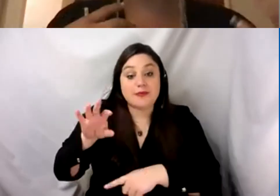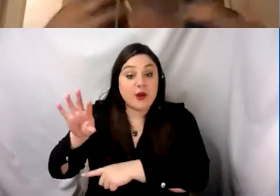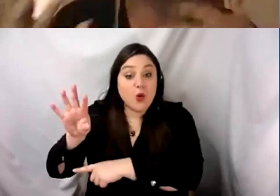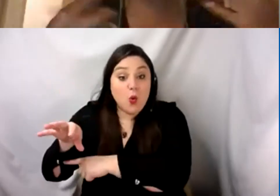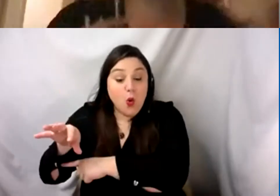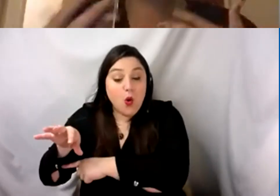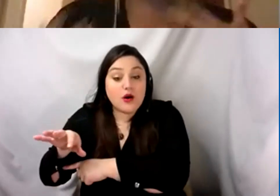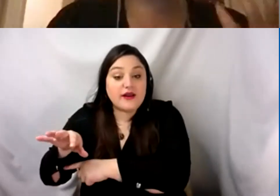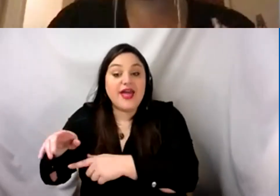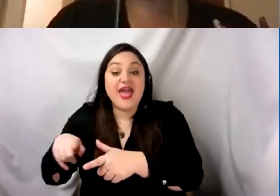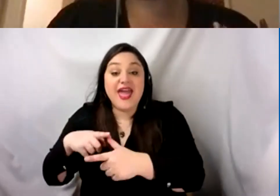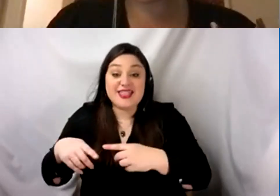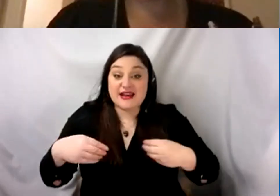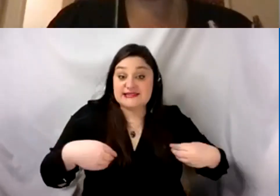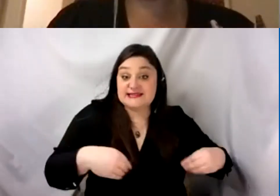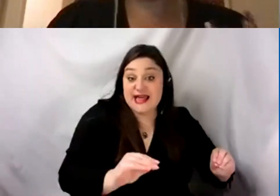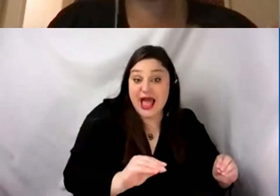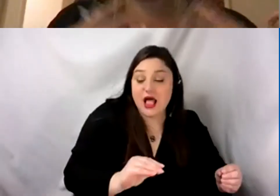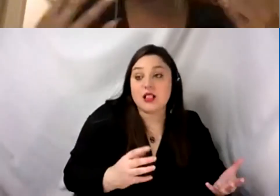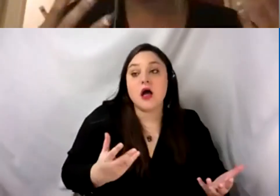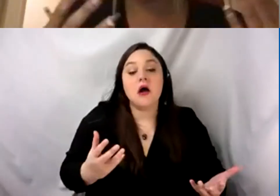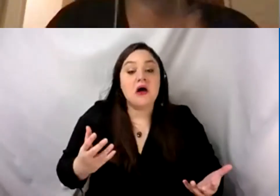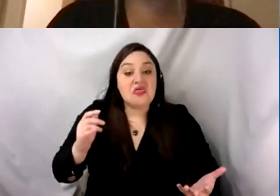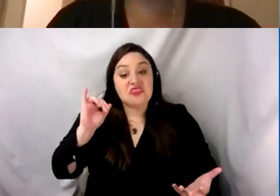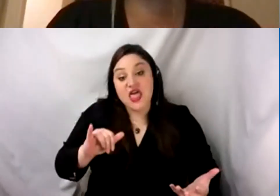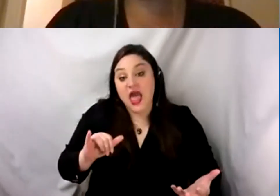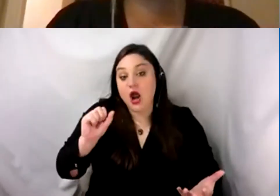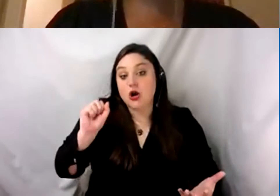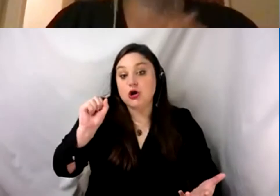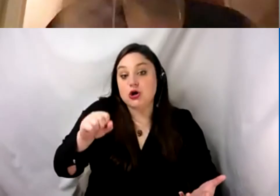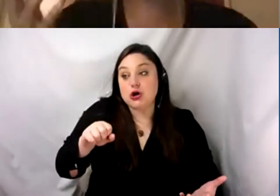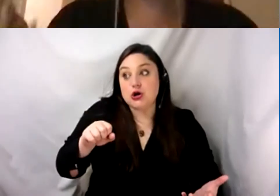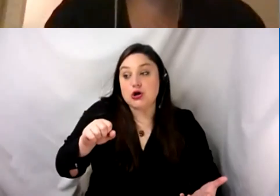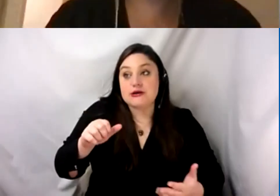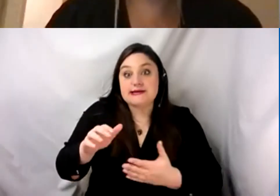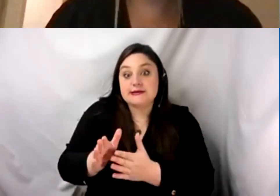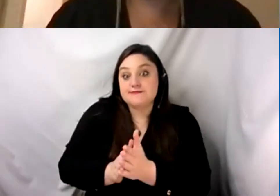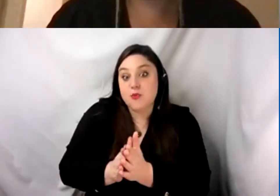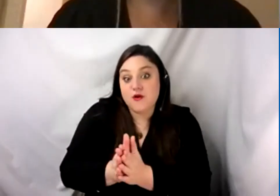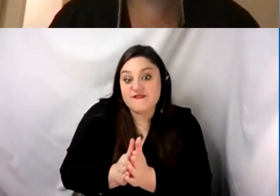commodity to people is really diminished. I don't really need to pay to see an artist because